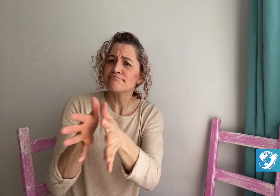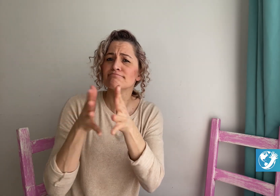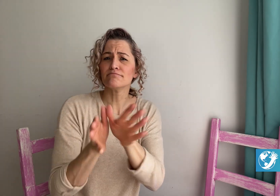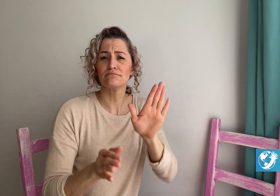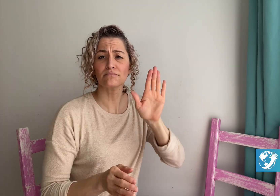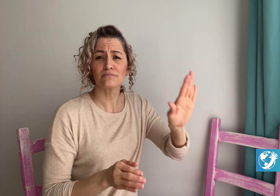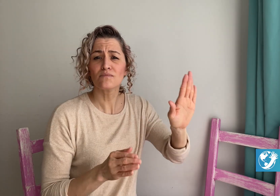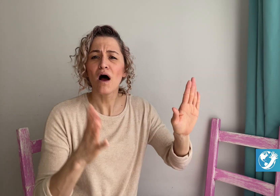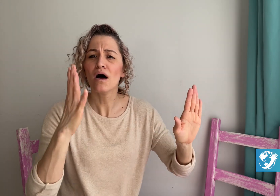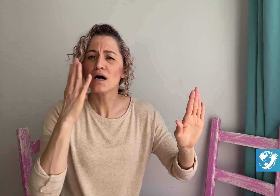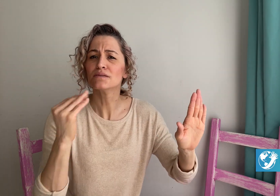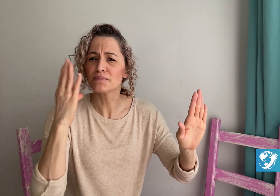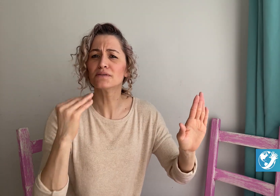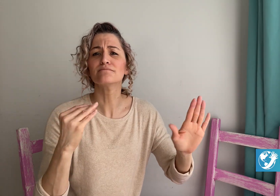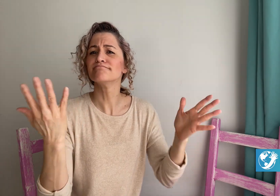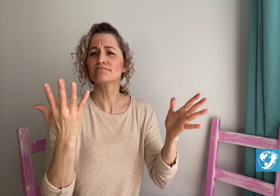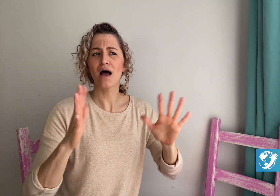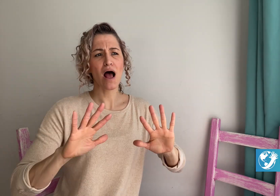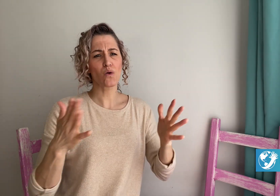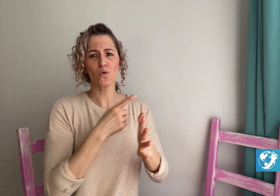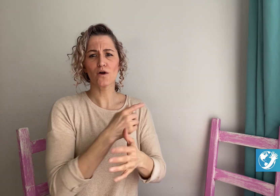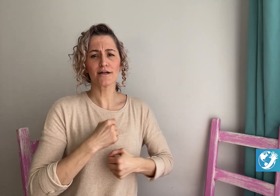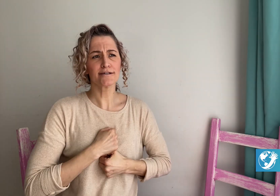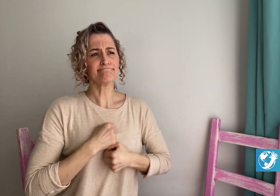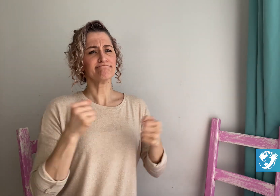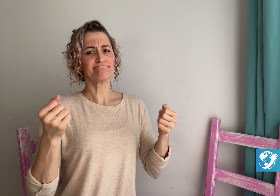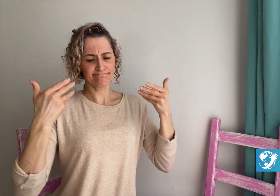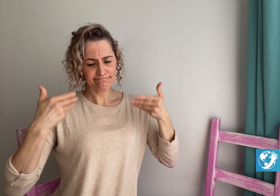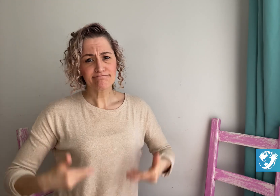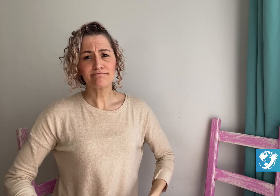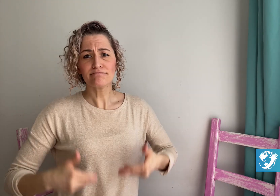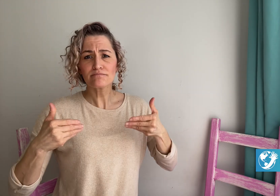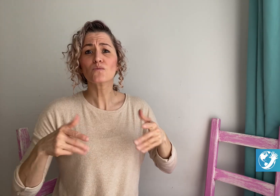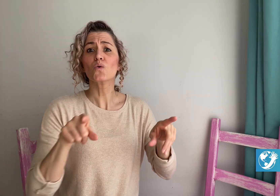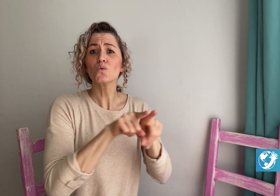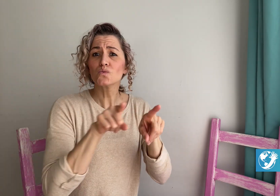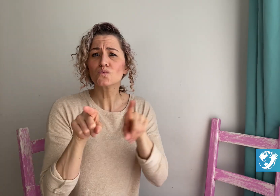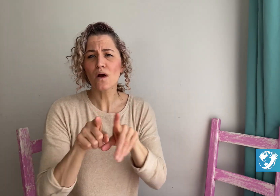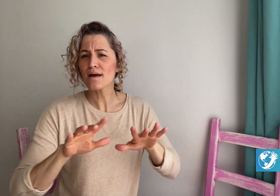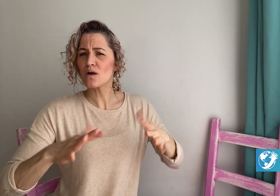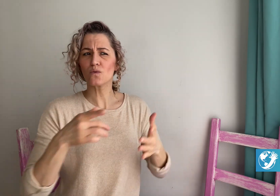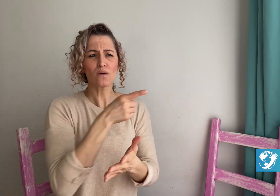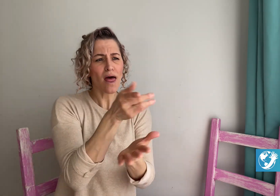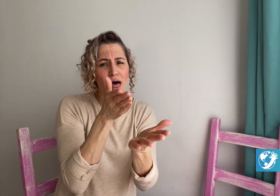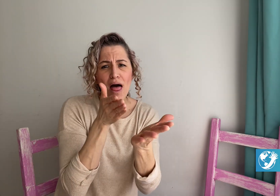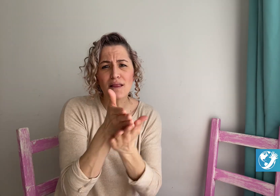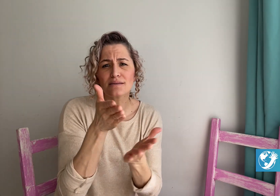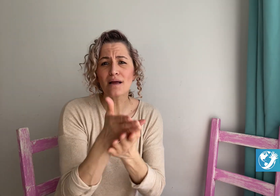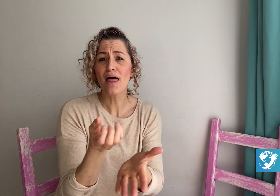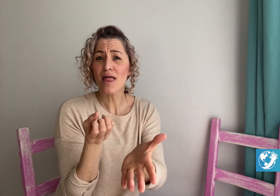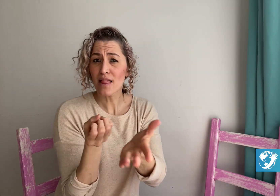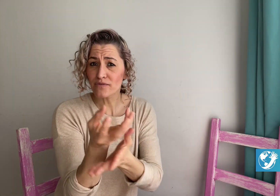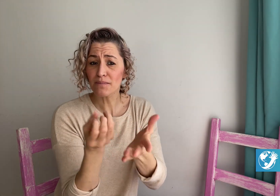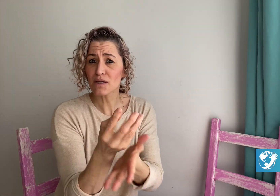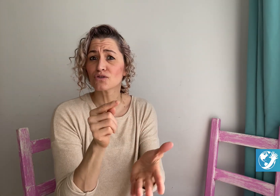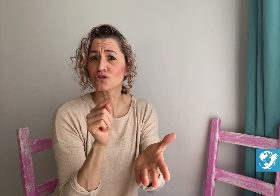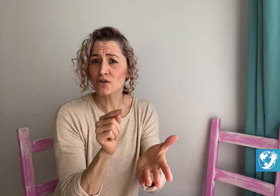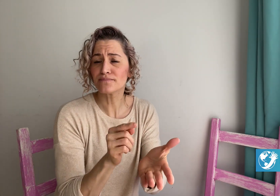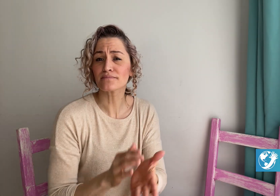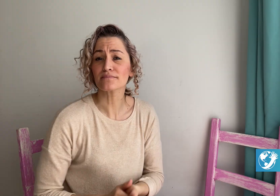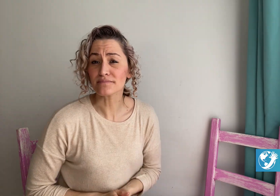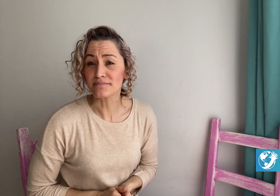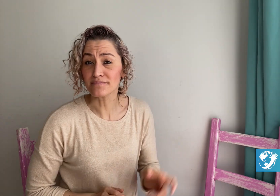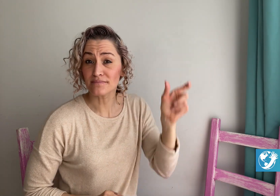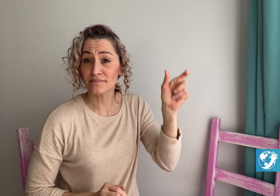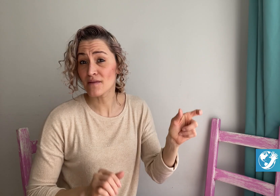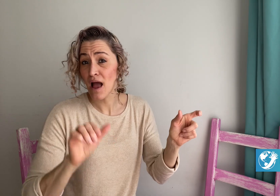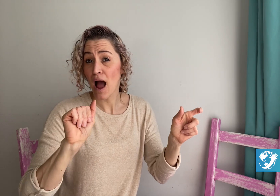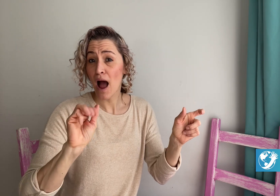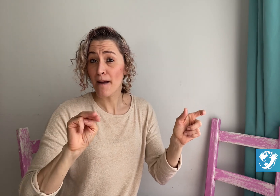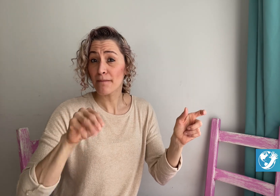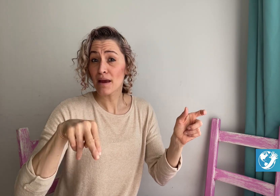about his experience coming out and accessing information.